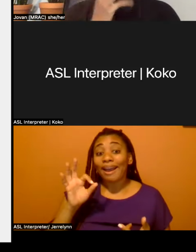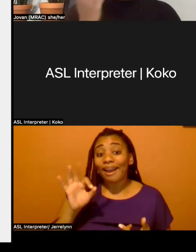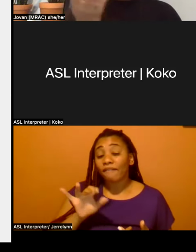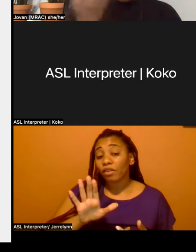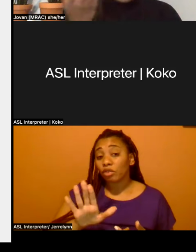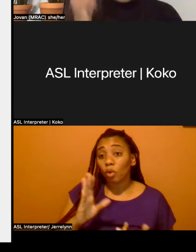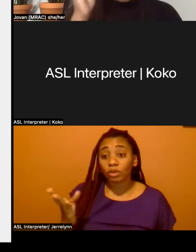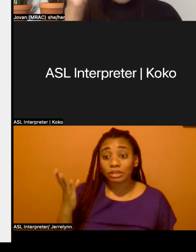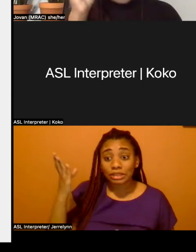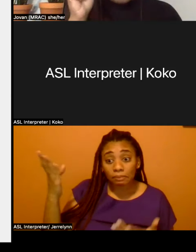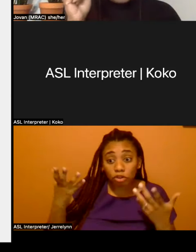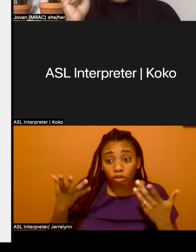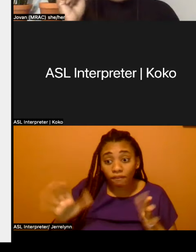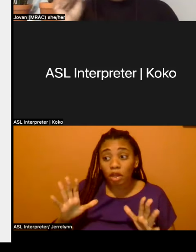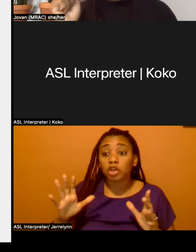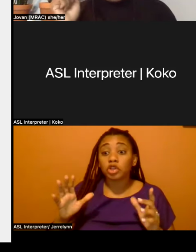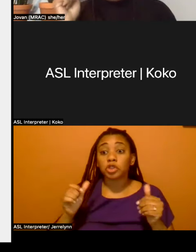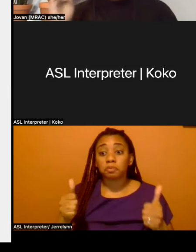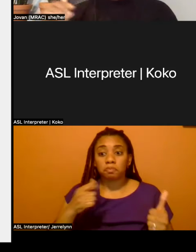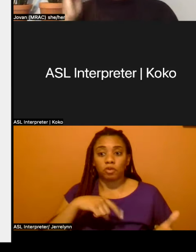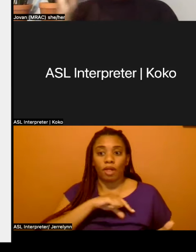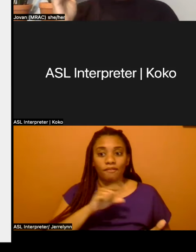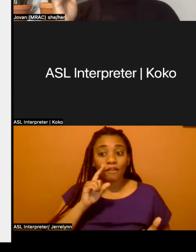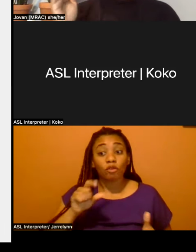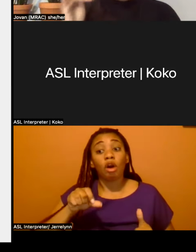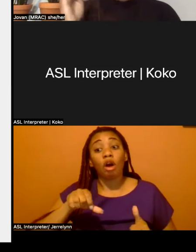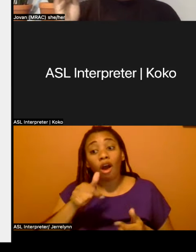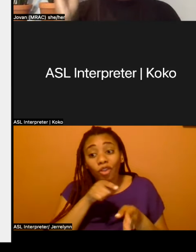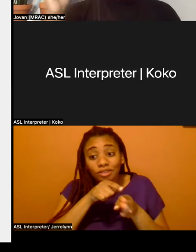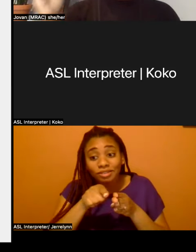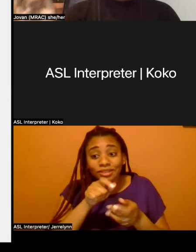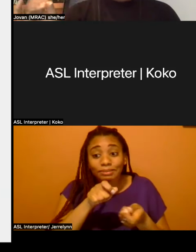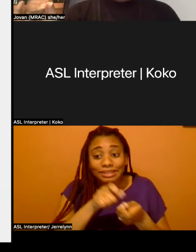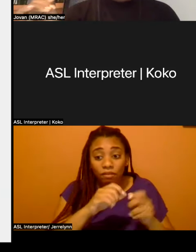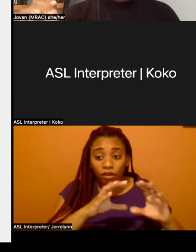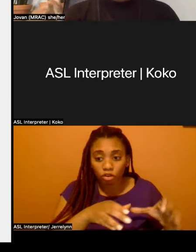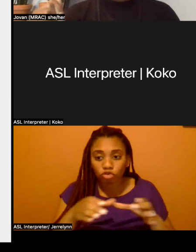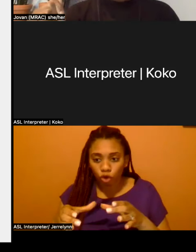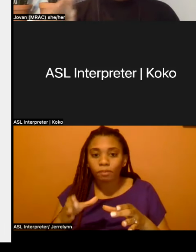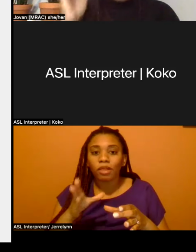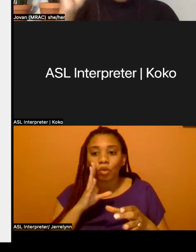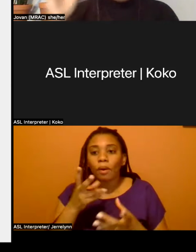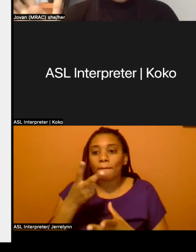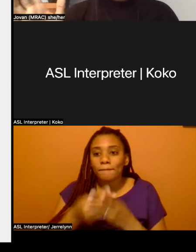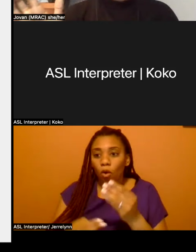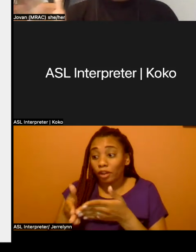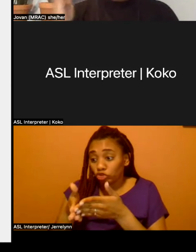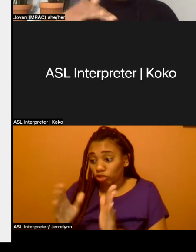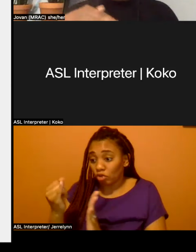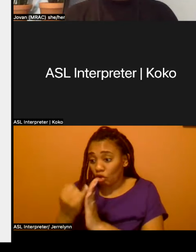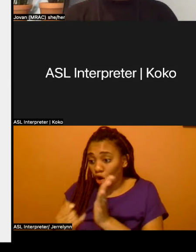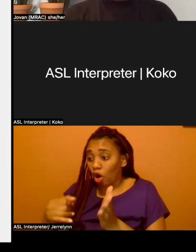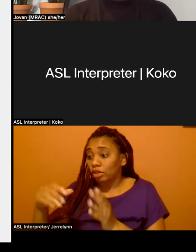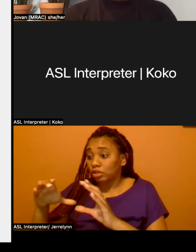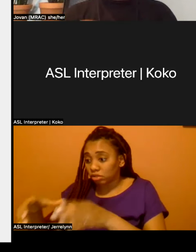qualifies for any of these other groupings, you'll be placed in those as well. So every application will be placed